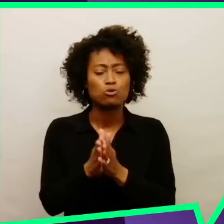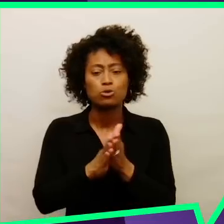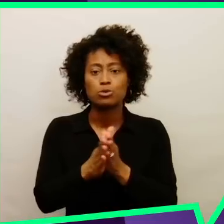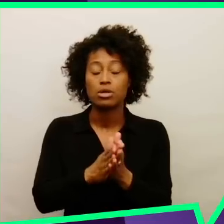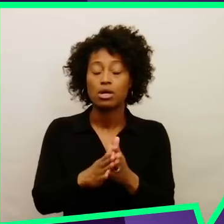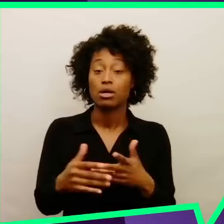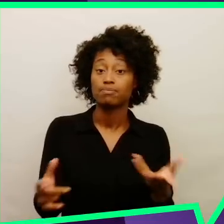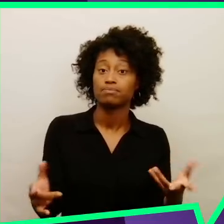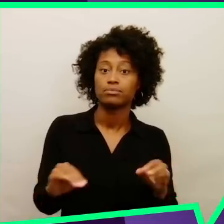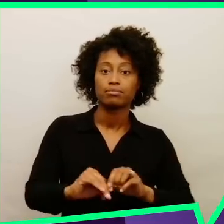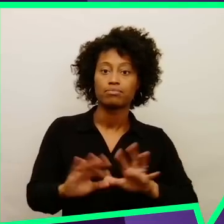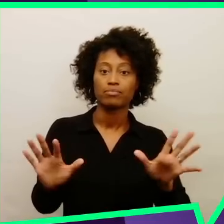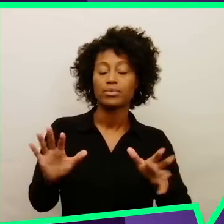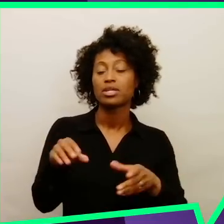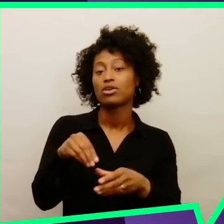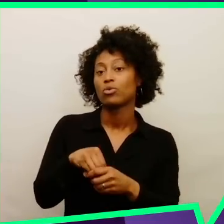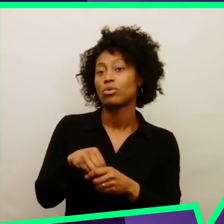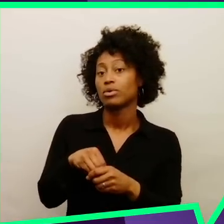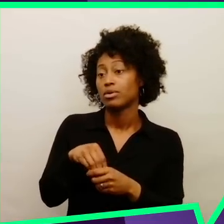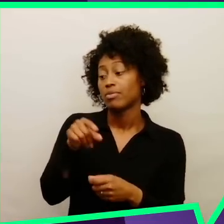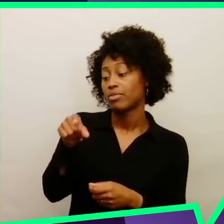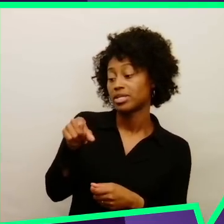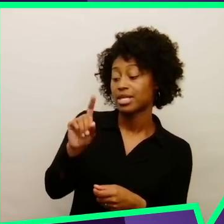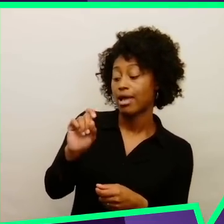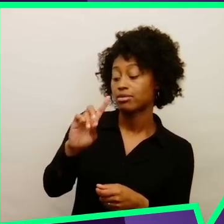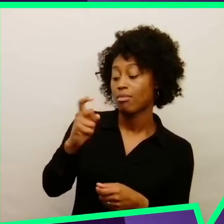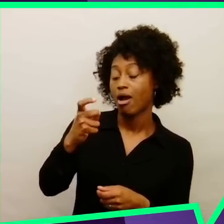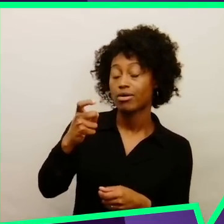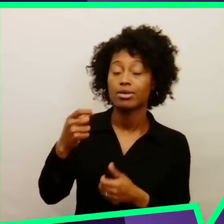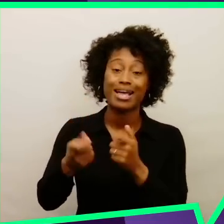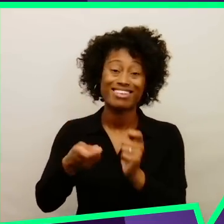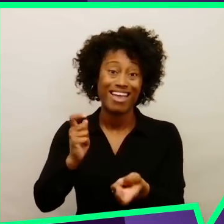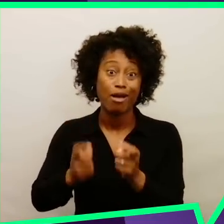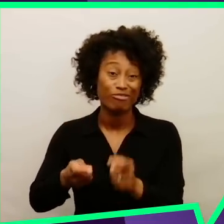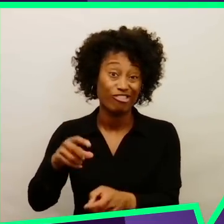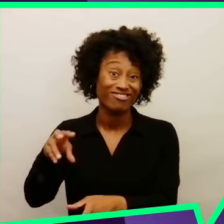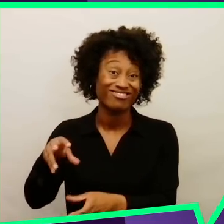Thank you very much, Kaitlyn. Thank you. Well, and that passion, Kaitlyn